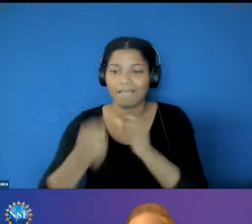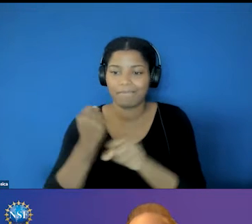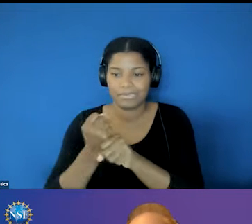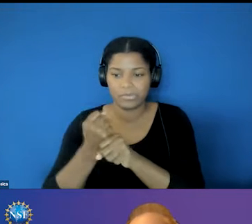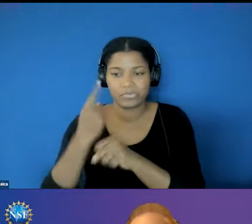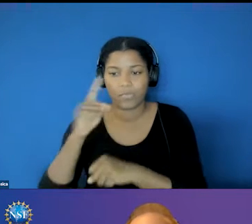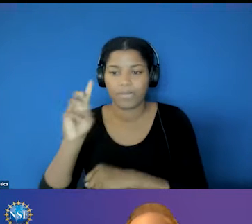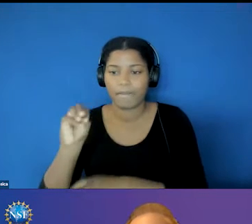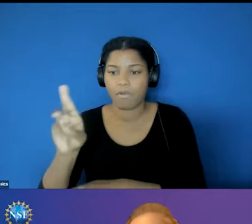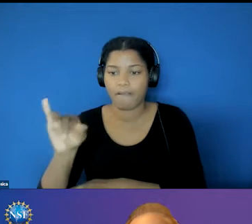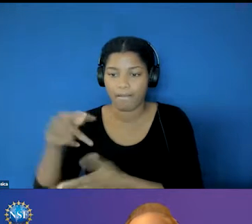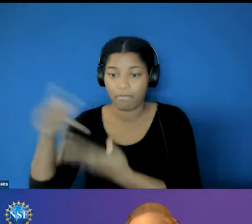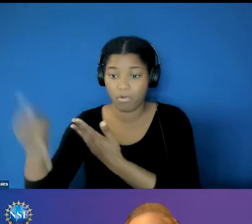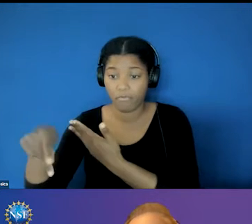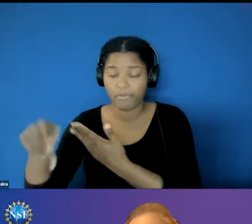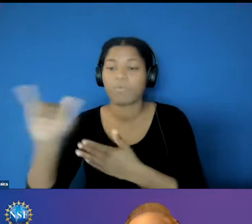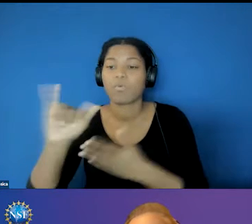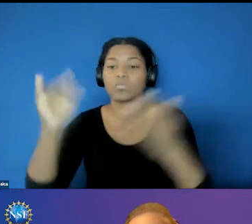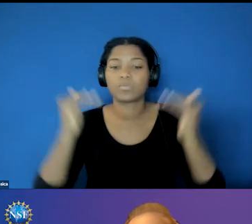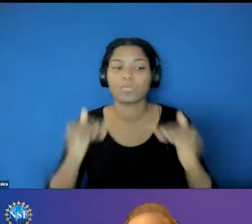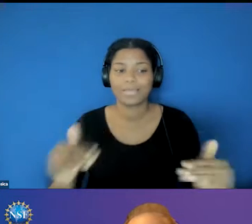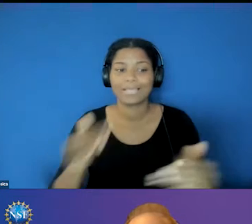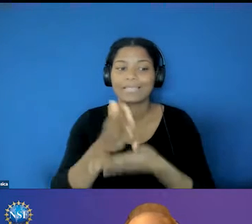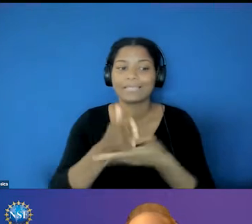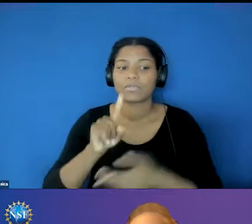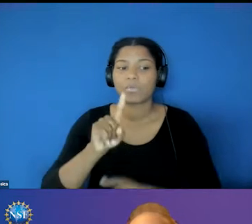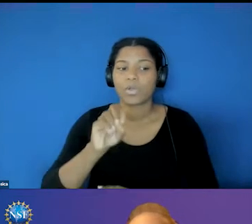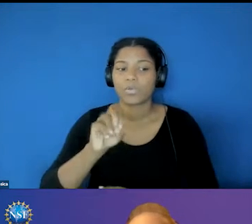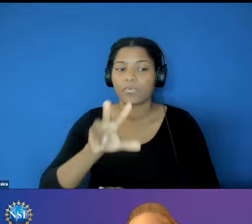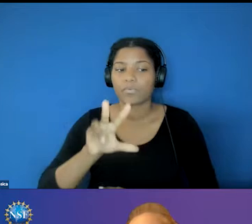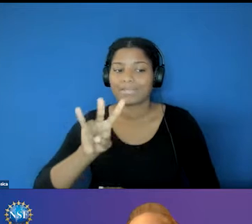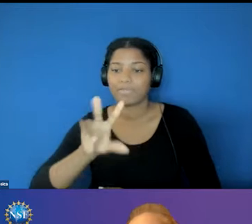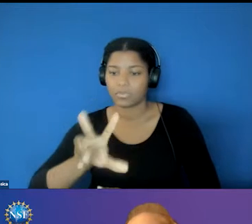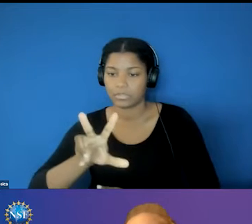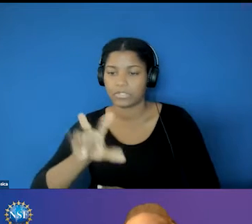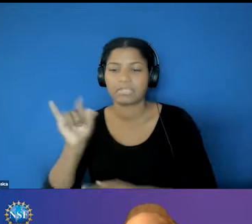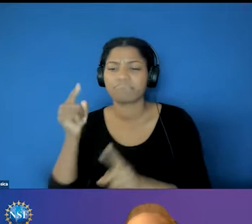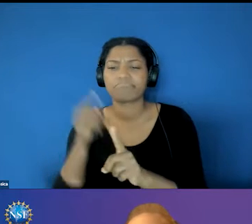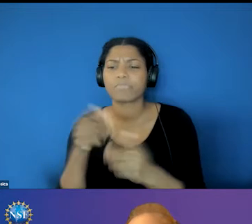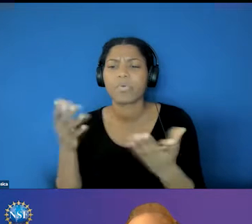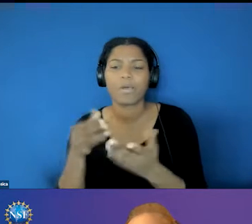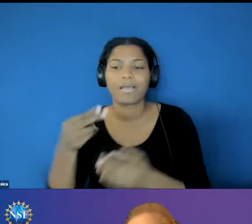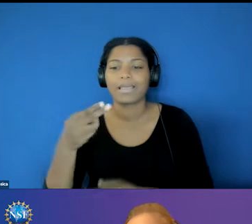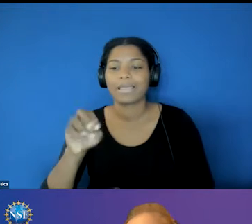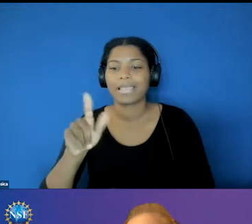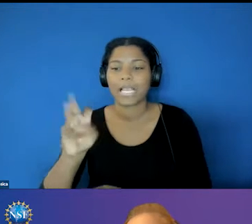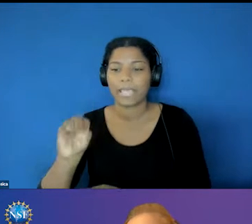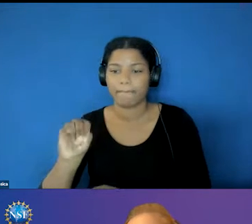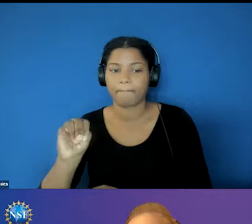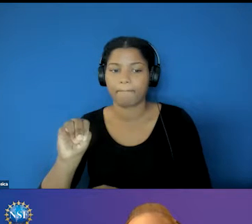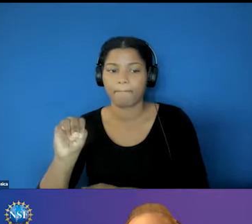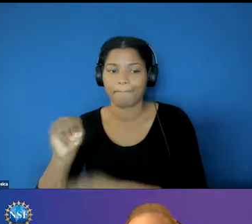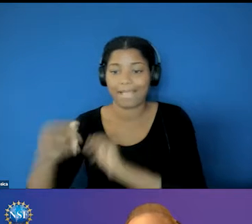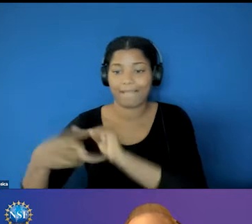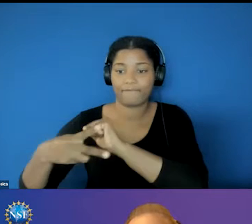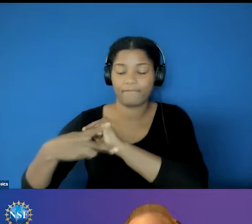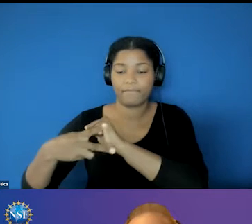And also, section 10373 deals with Helium Conservation and using the MRI program,